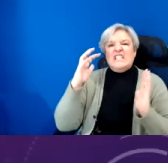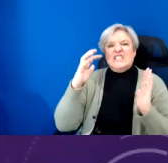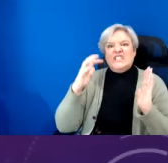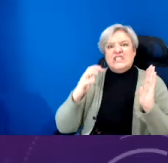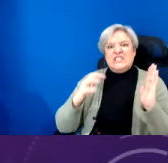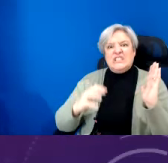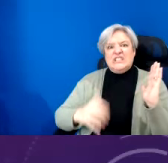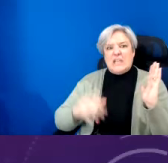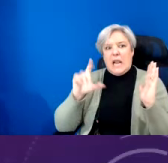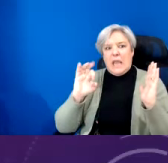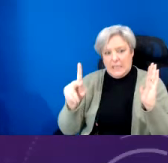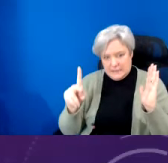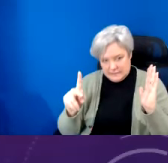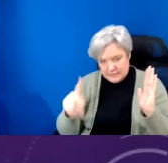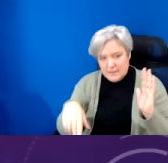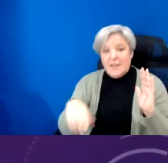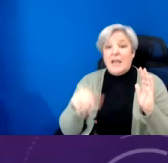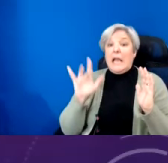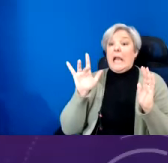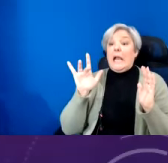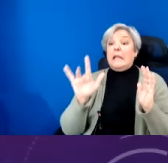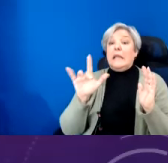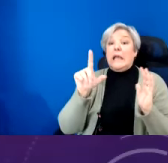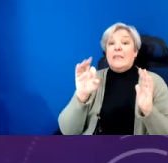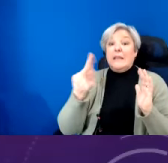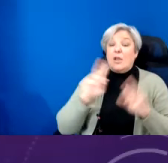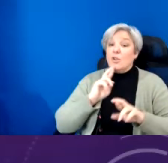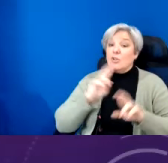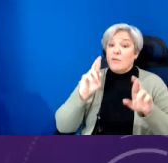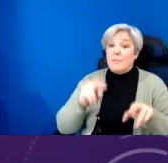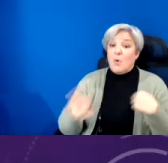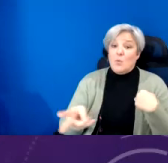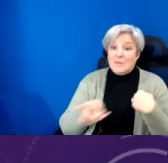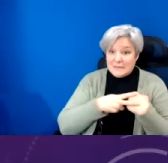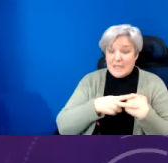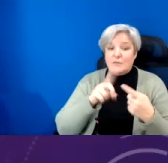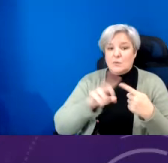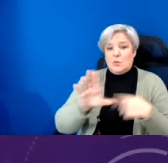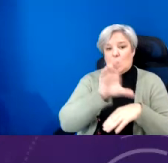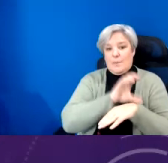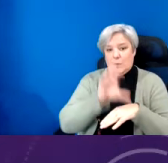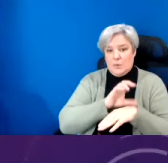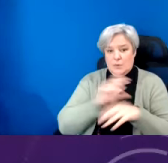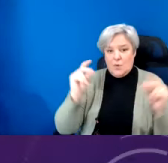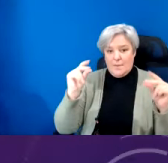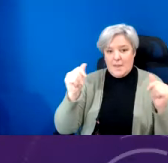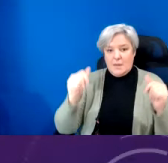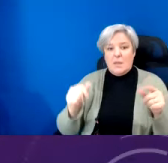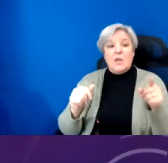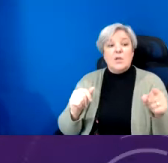and when you click on the link, the report is going to be saved on the computer. And similar to the gradebook export,